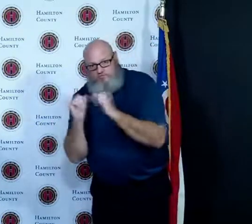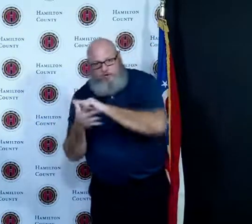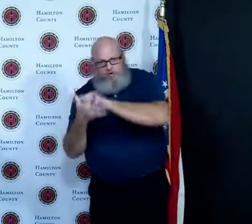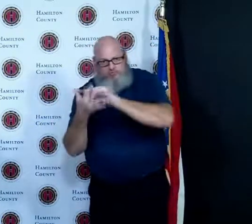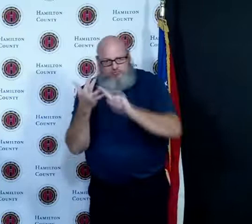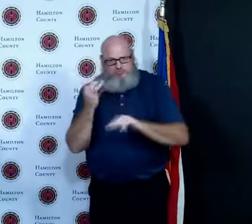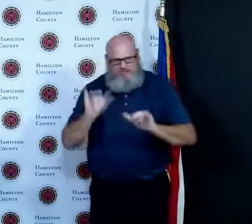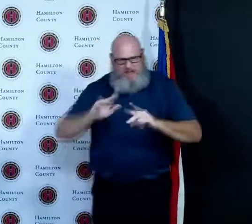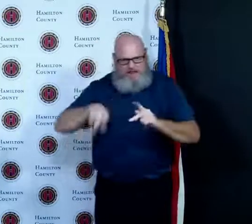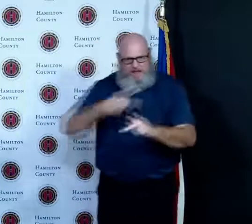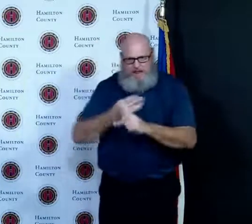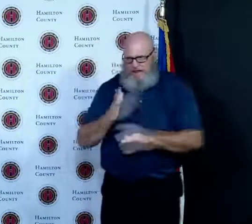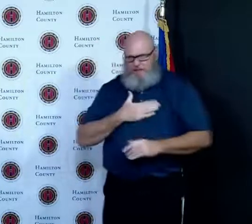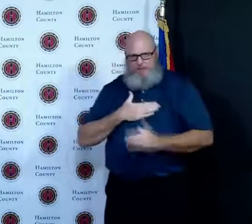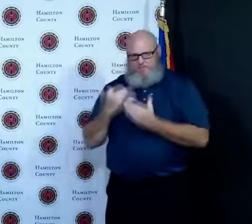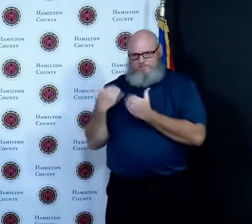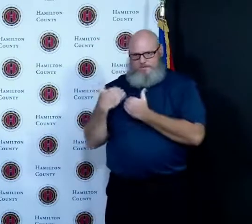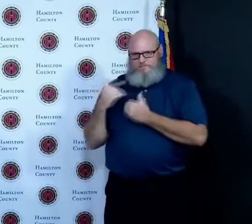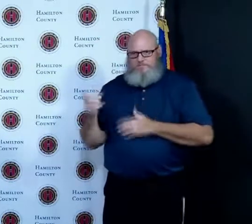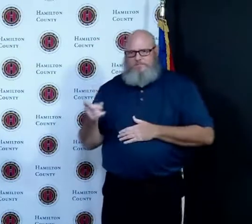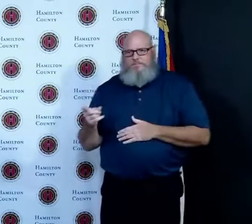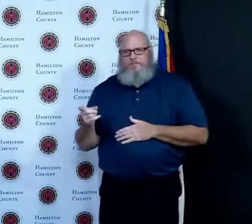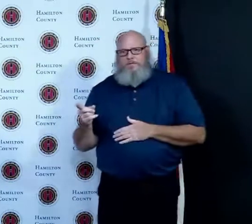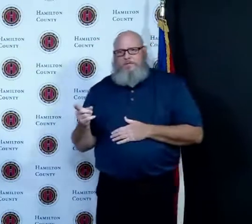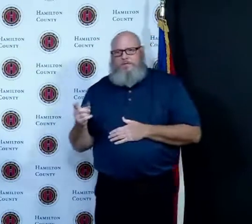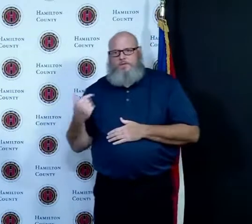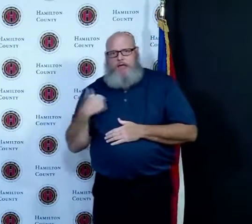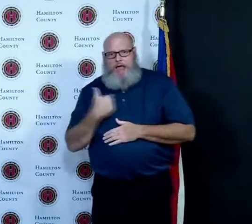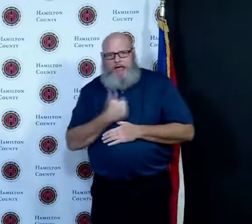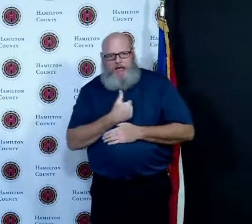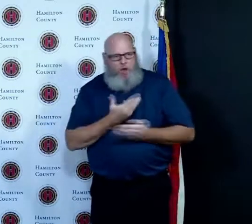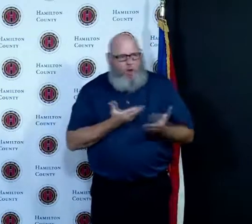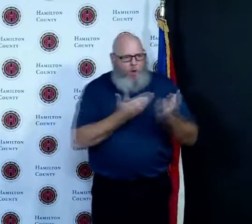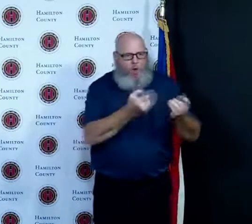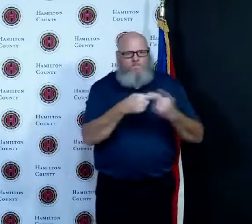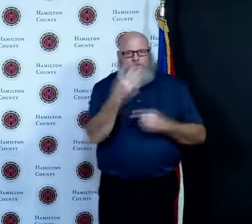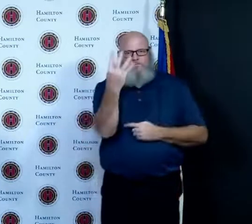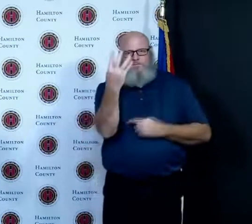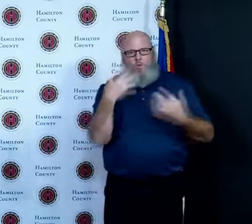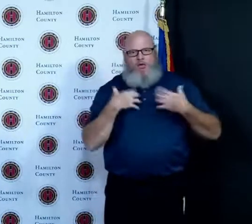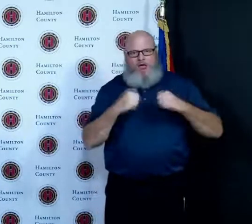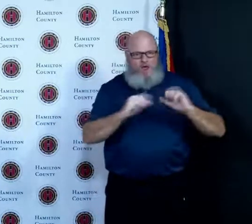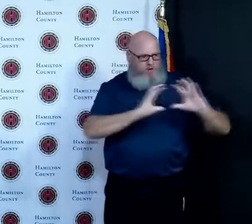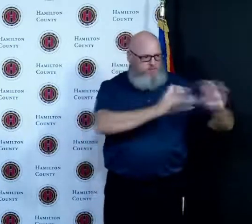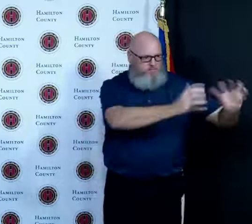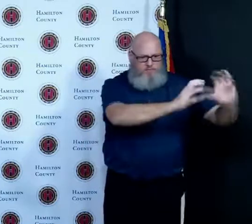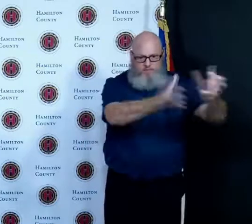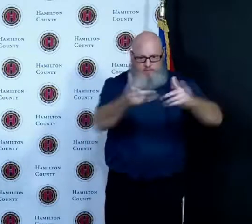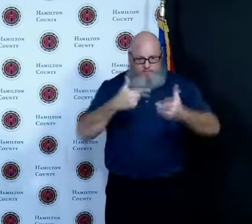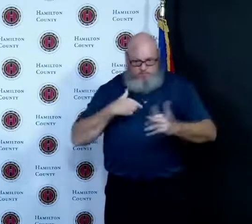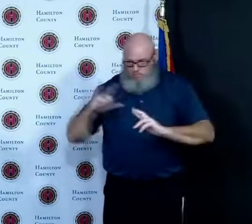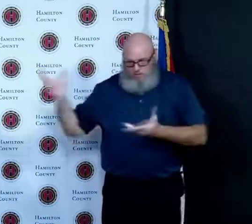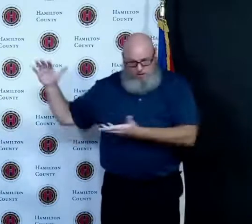at this point we are participating in the rollout of registration systems